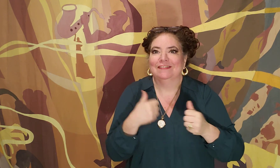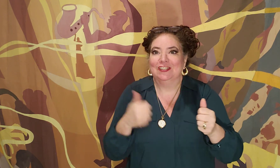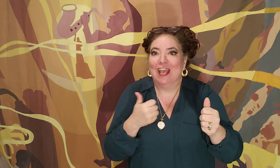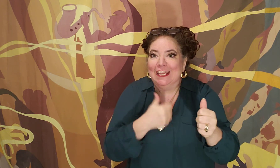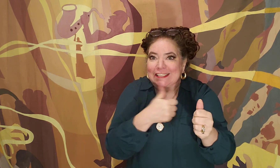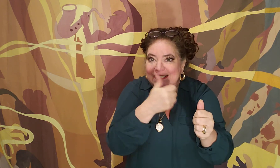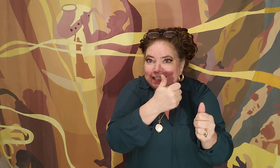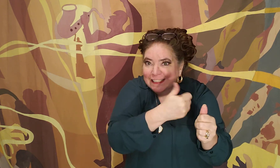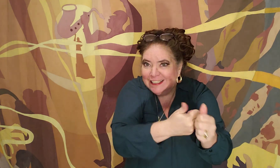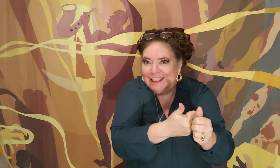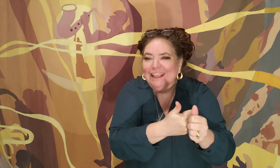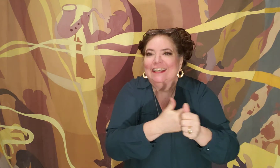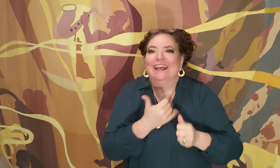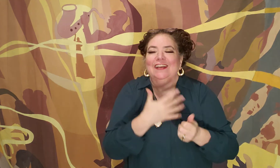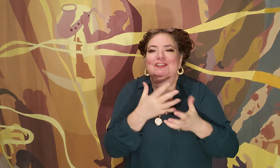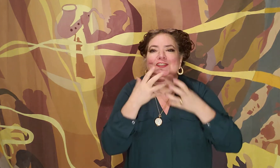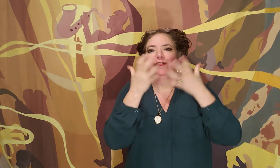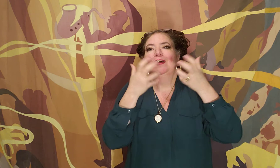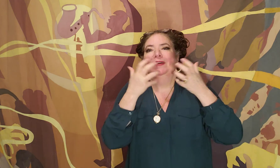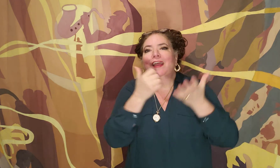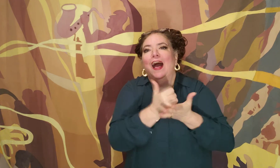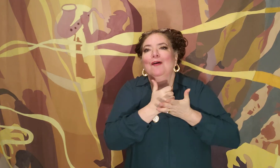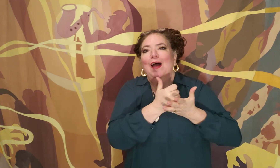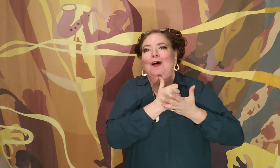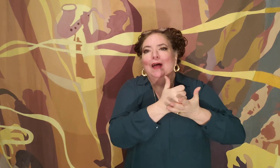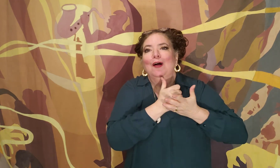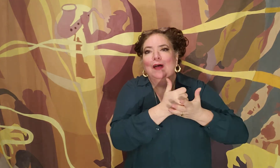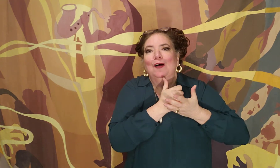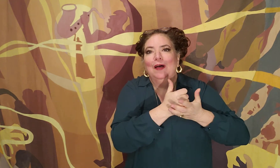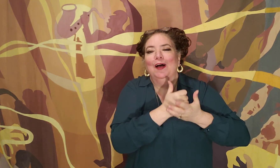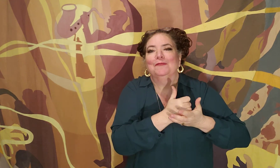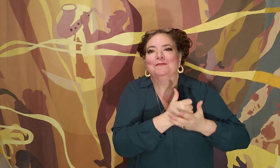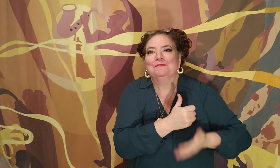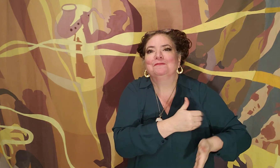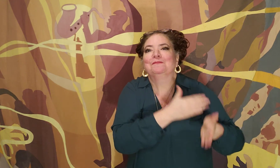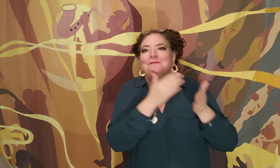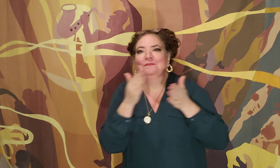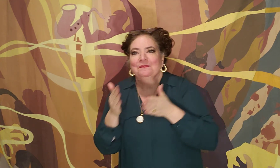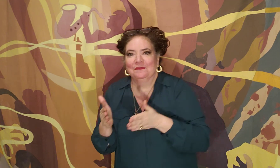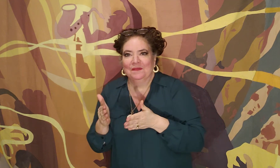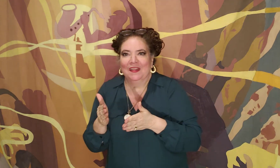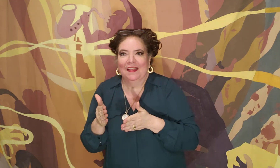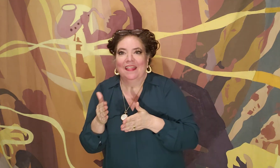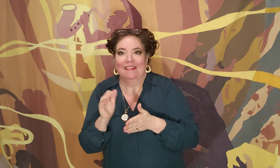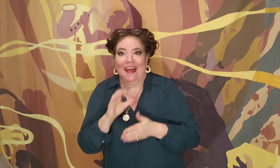the chase and she's screaming, "help! help! help! help!" That's